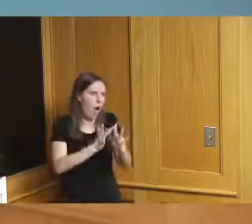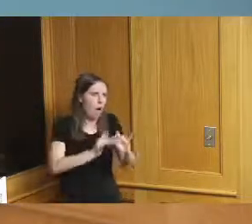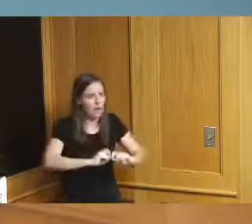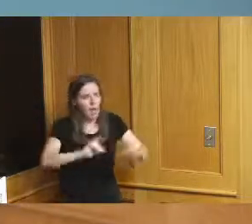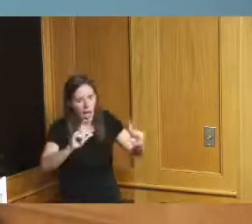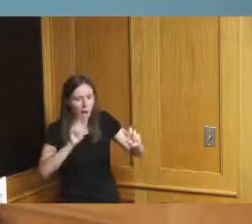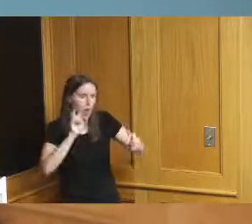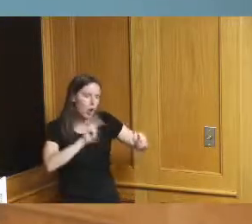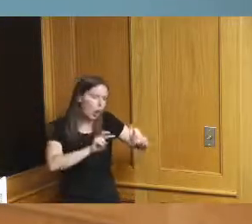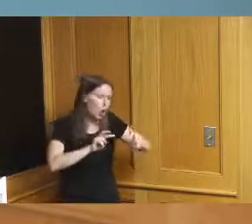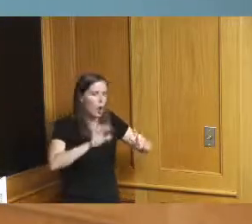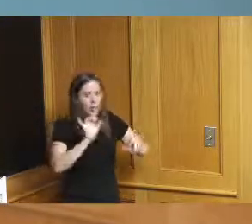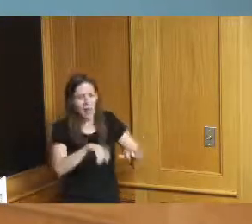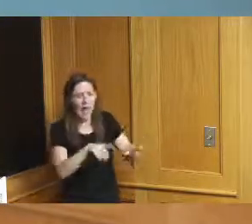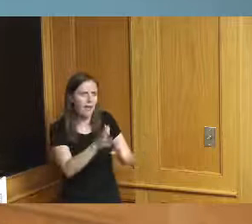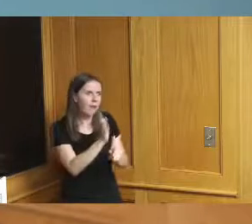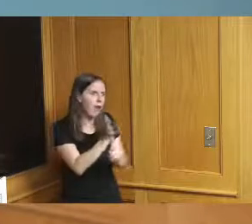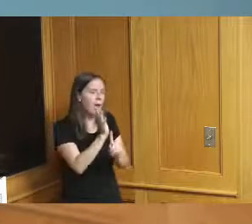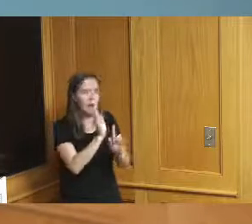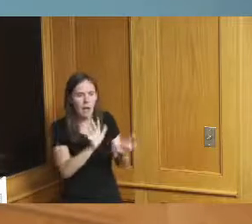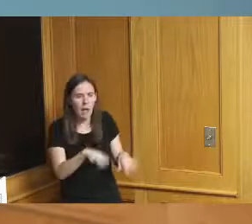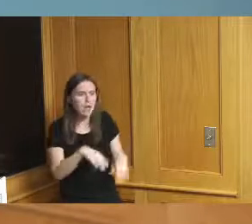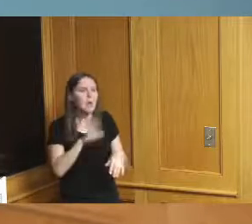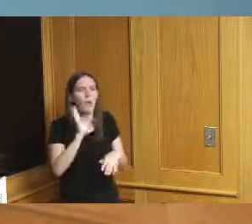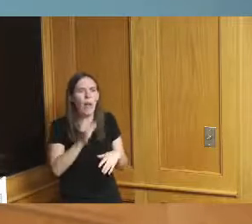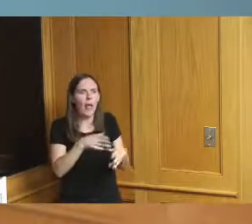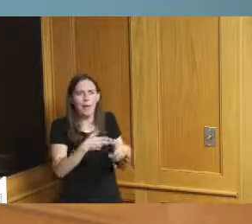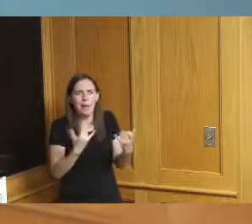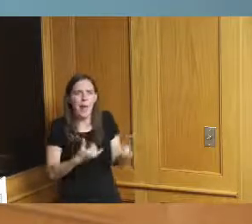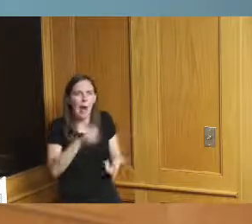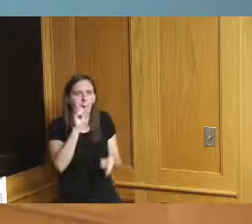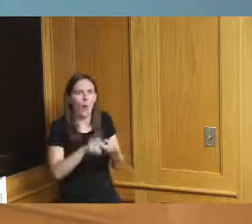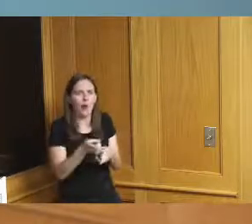and this five minutes is only going to be two minutes and all that that would have been great